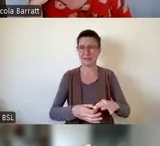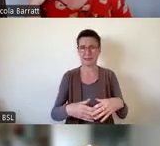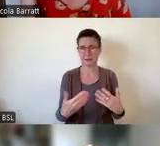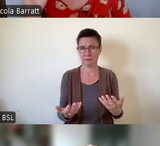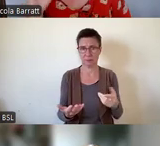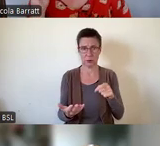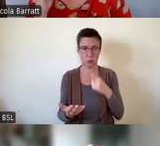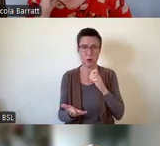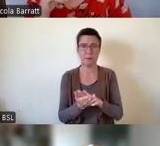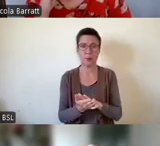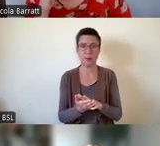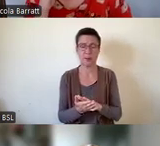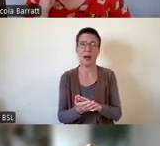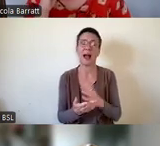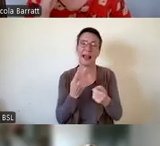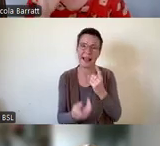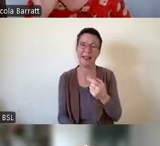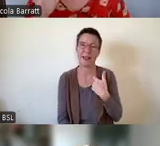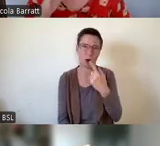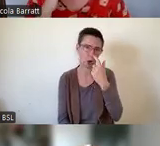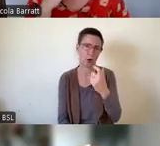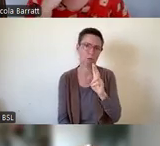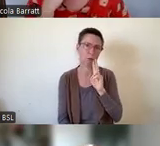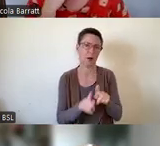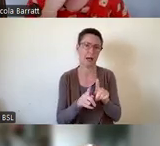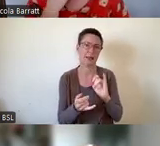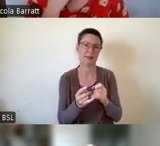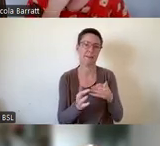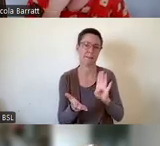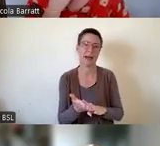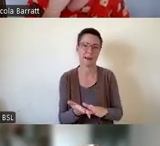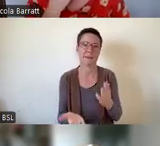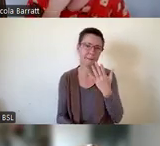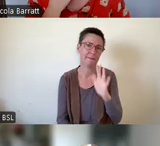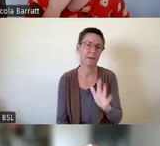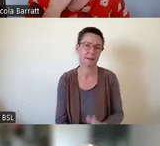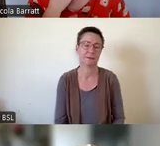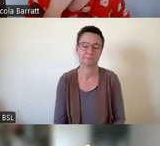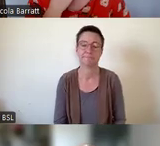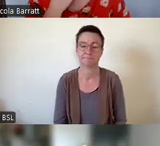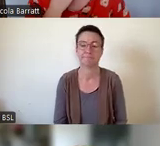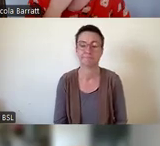because that's another potential sign for spam. Yes. Fabulous. Thank you.